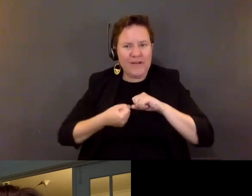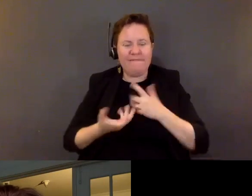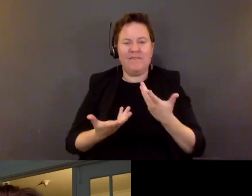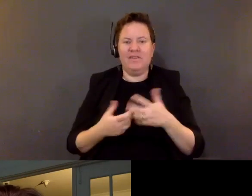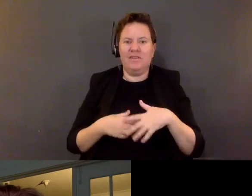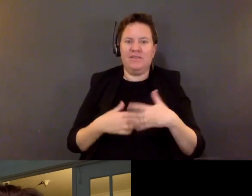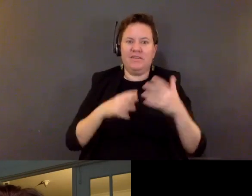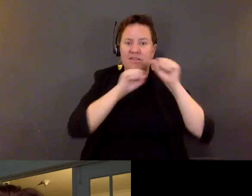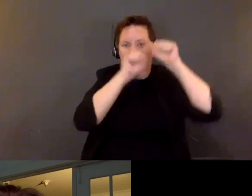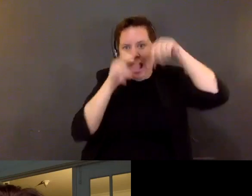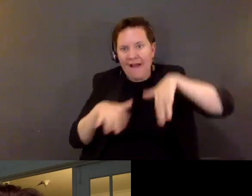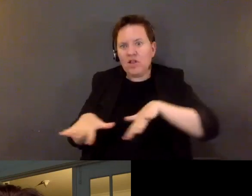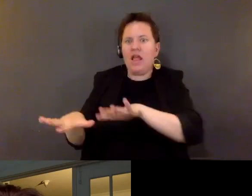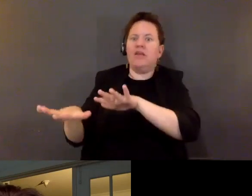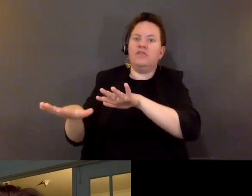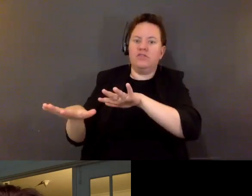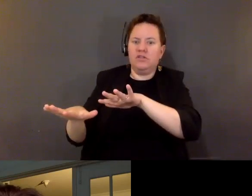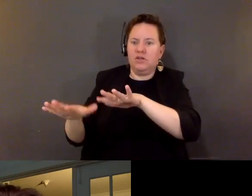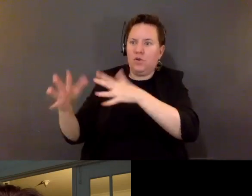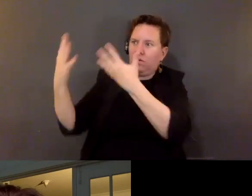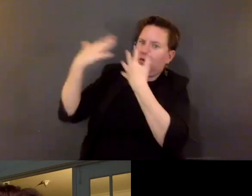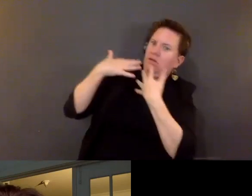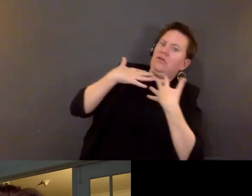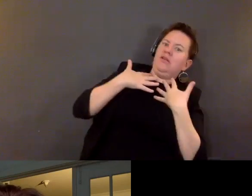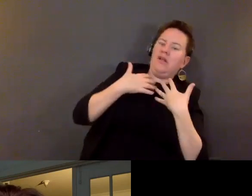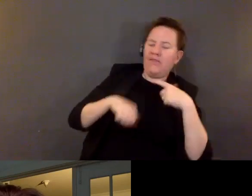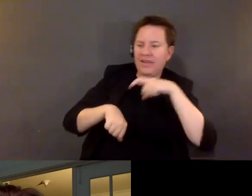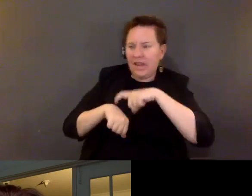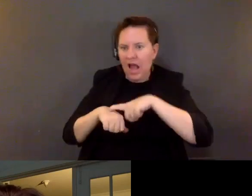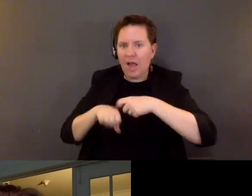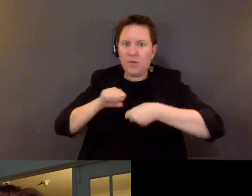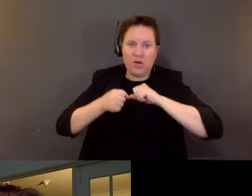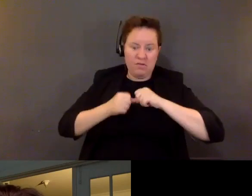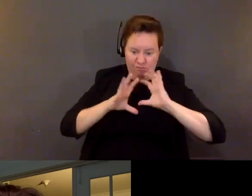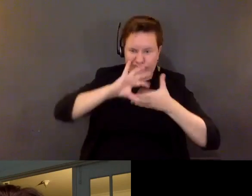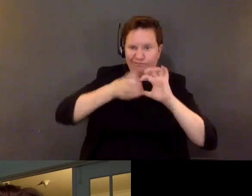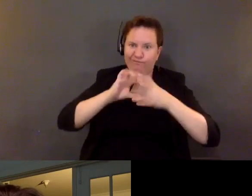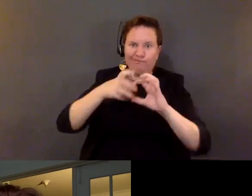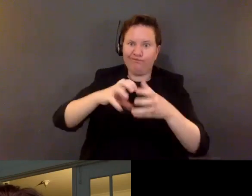hillside and all of the time periods all of the grieving just goes and it's one big jumble